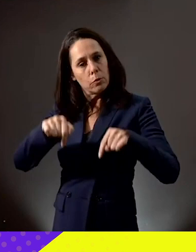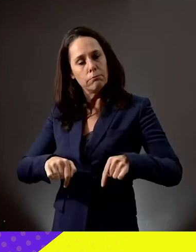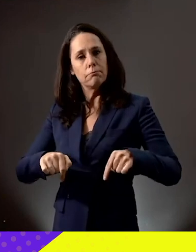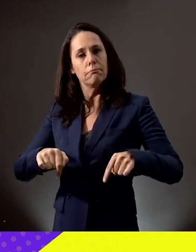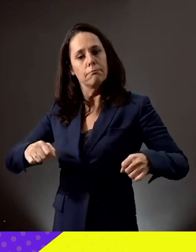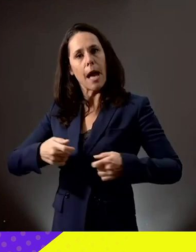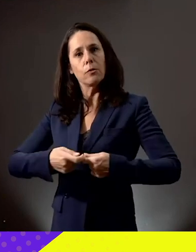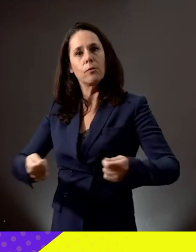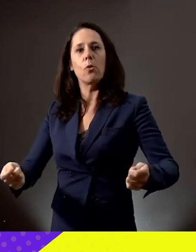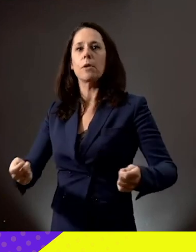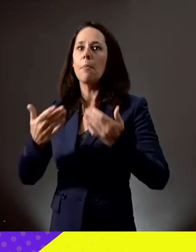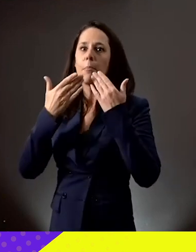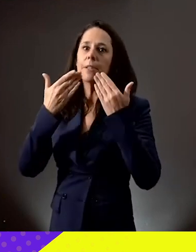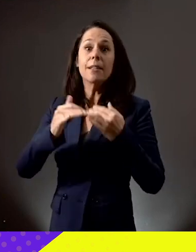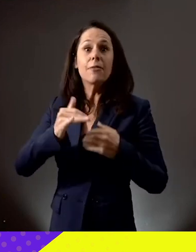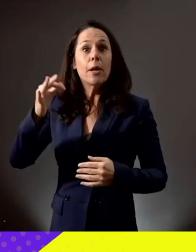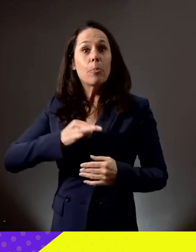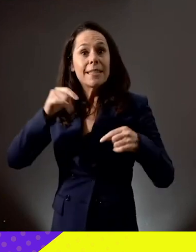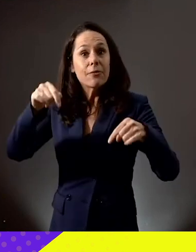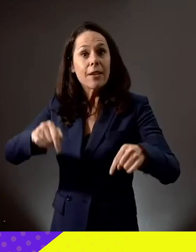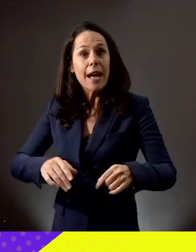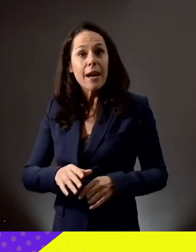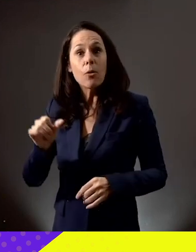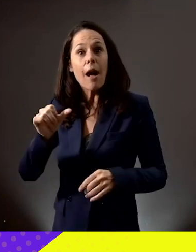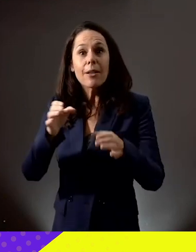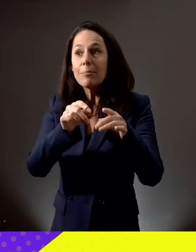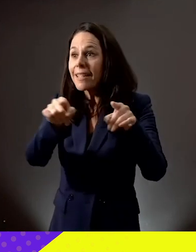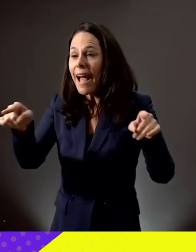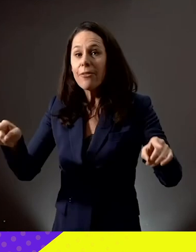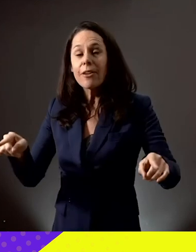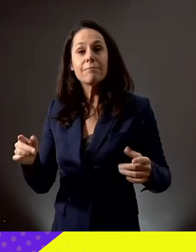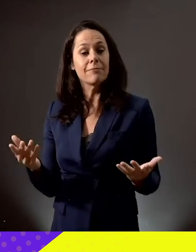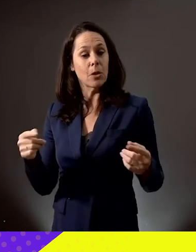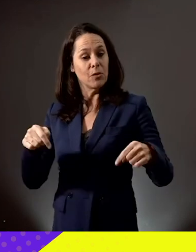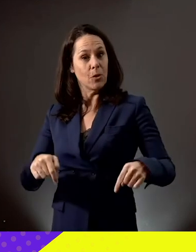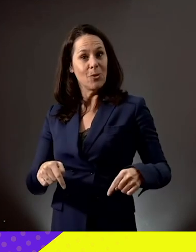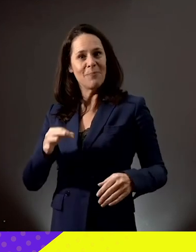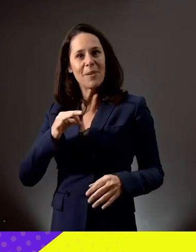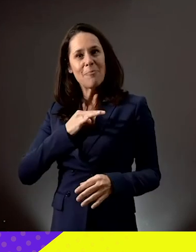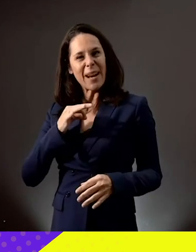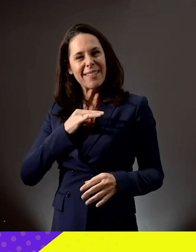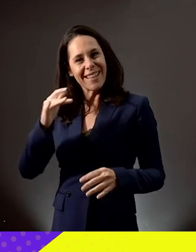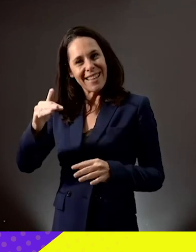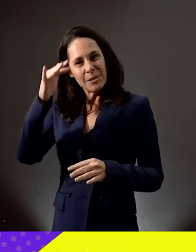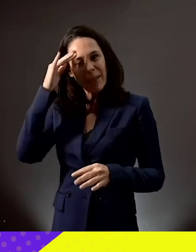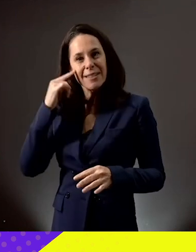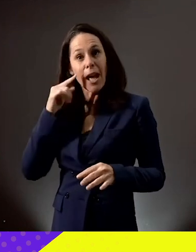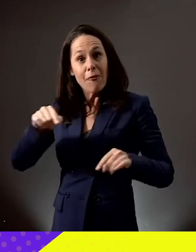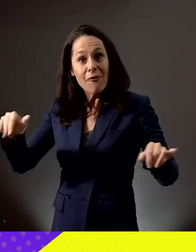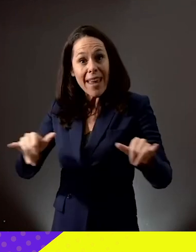Have fun today, other businesses, too. We wish everyone a wonderful day. It's a party. -Let's get the party started.